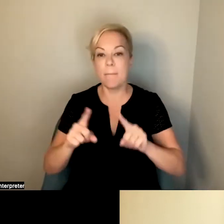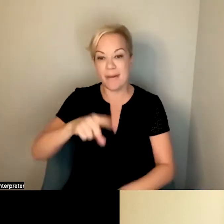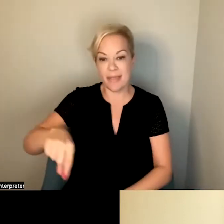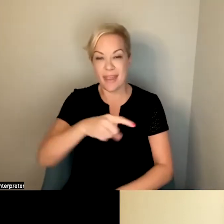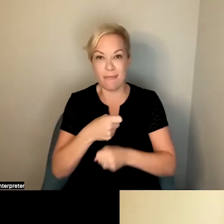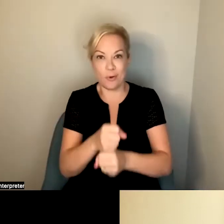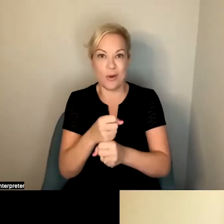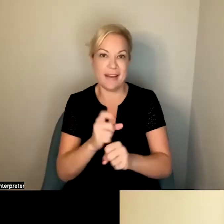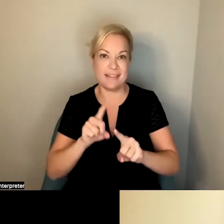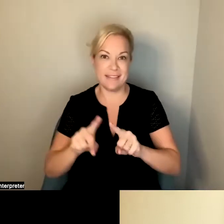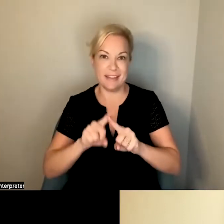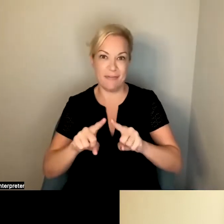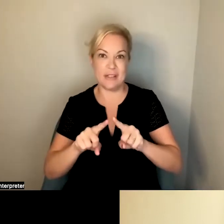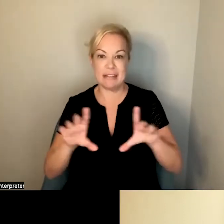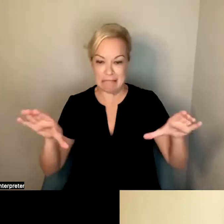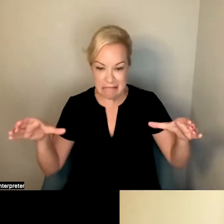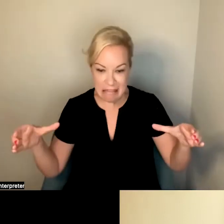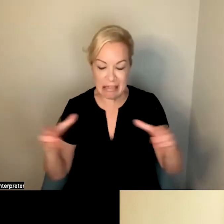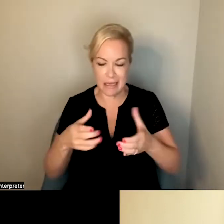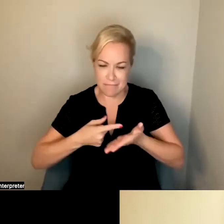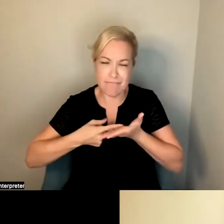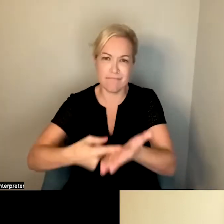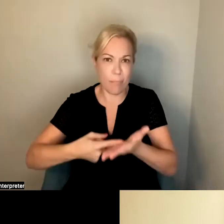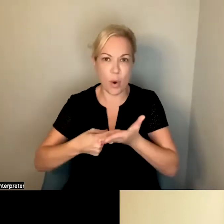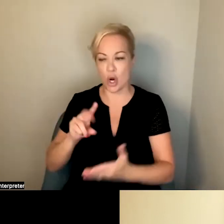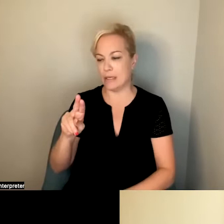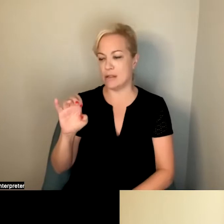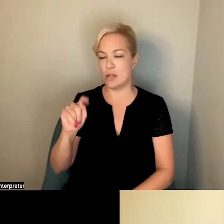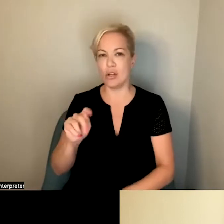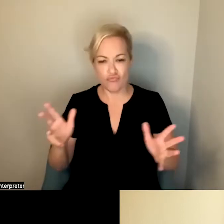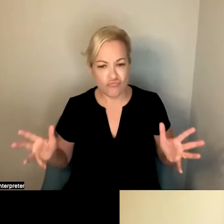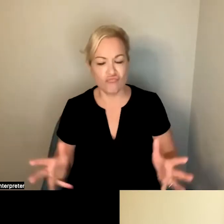bargaining units in recent years to push for better pay and working conditions.